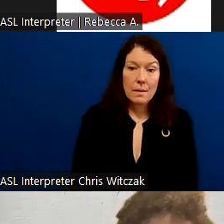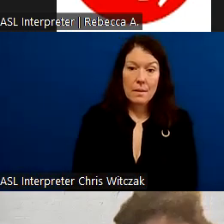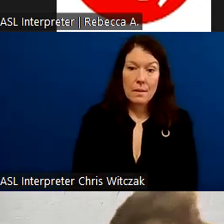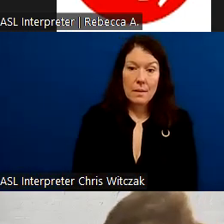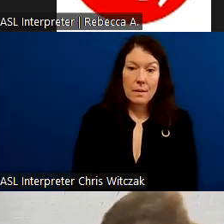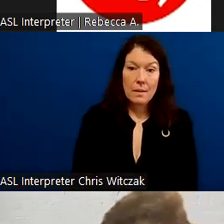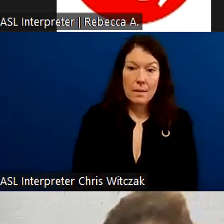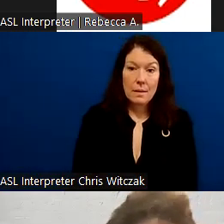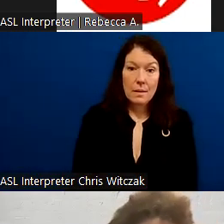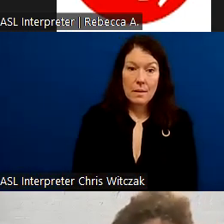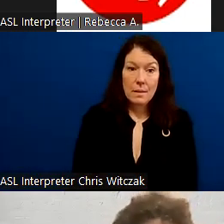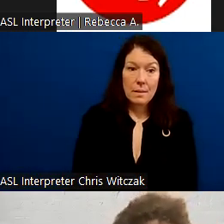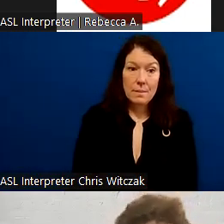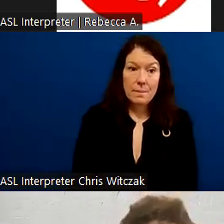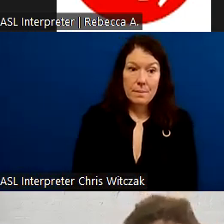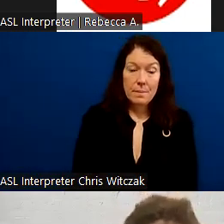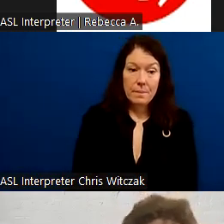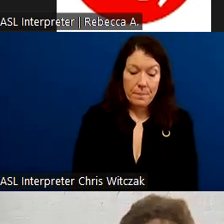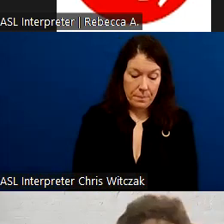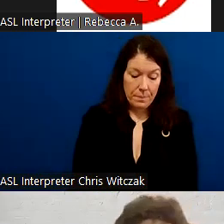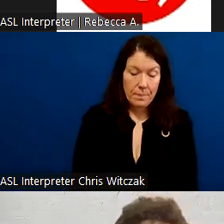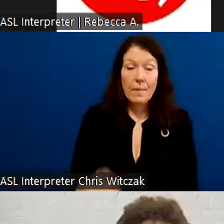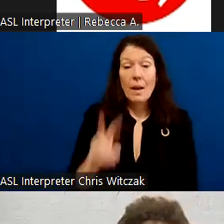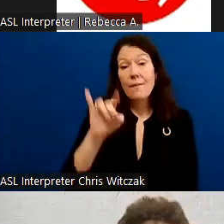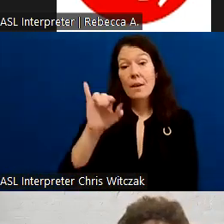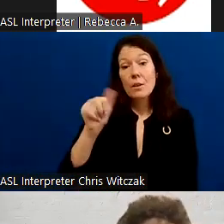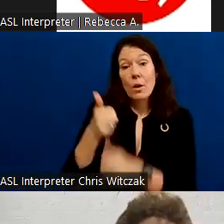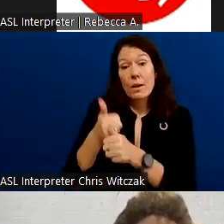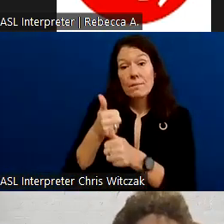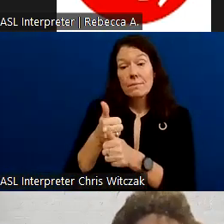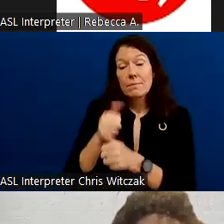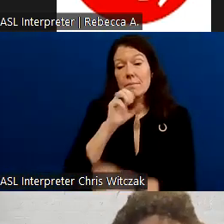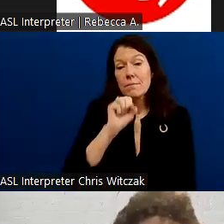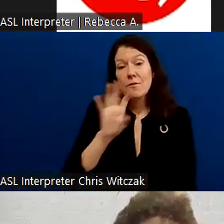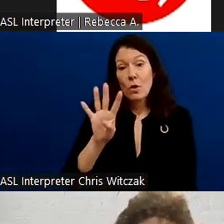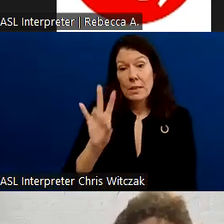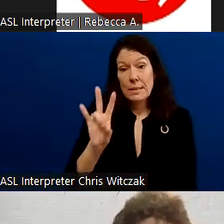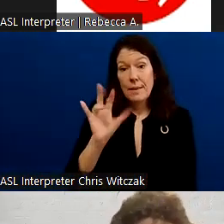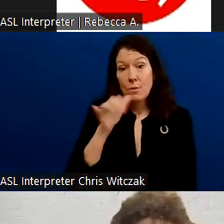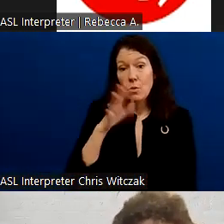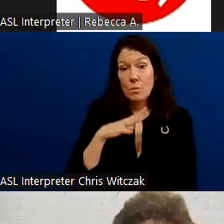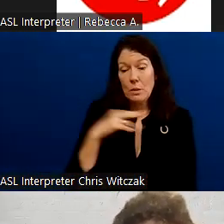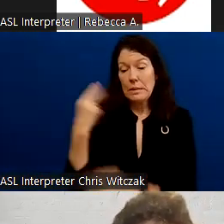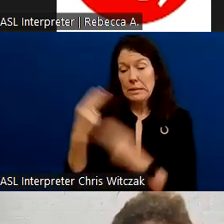all right so Victoria is a 47 year old woman with the history of domestic violence and